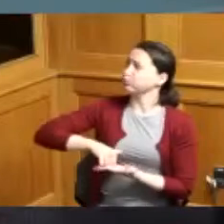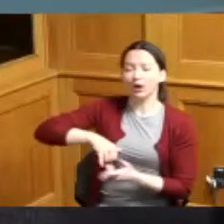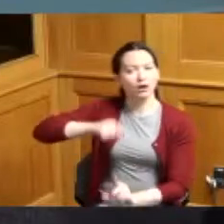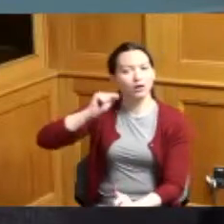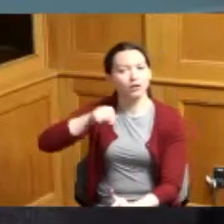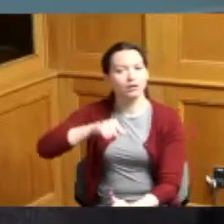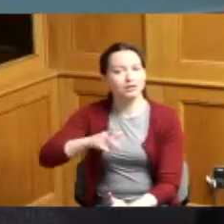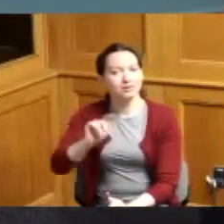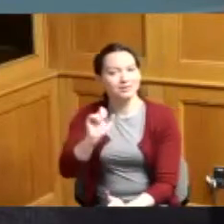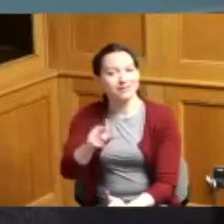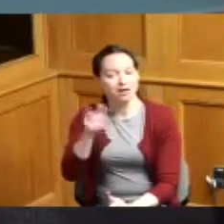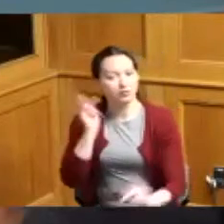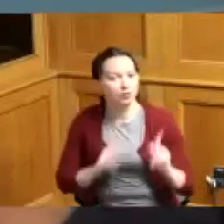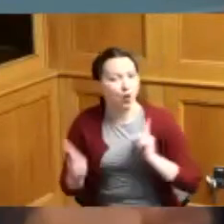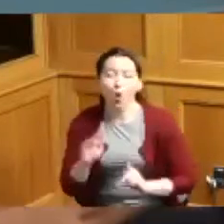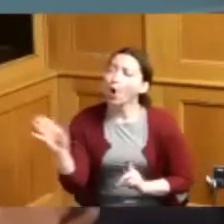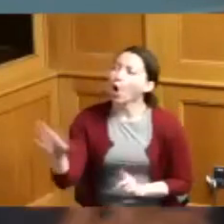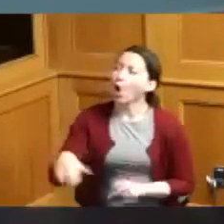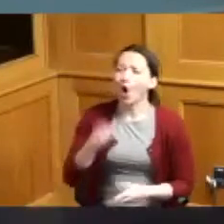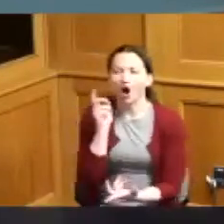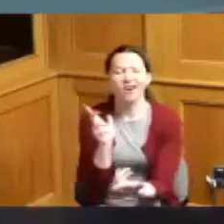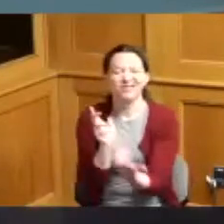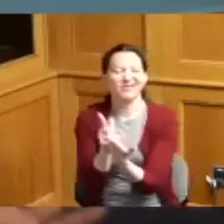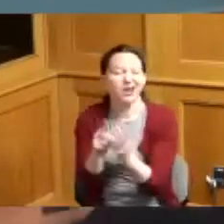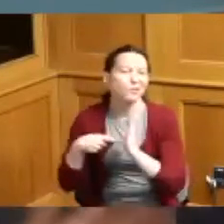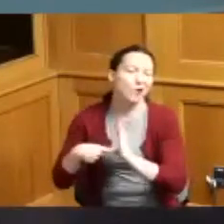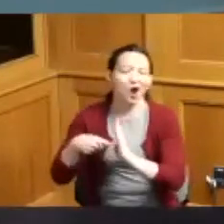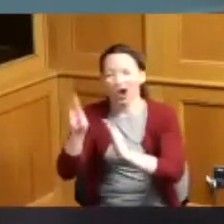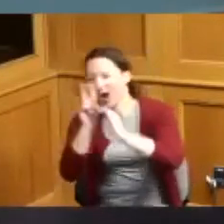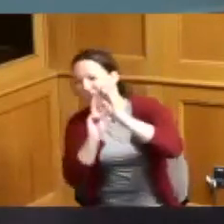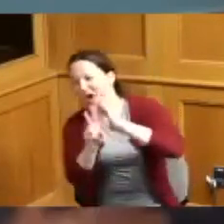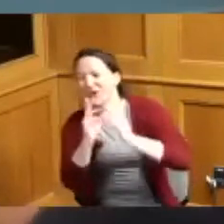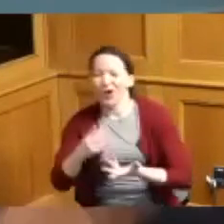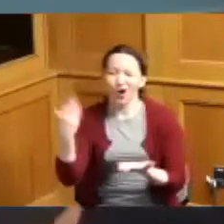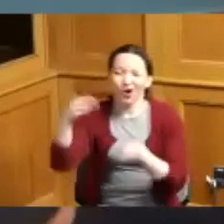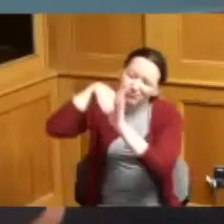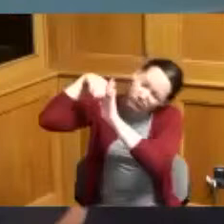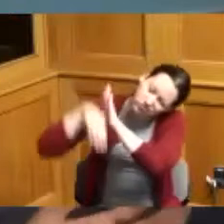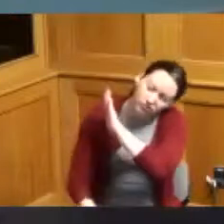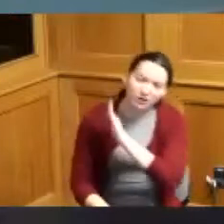to the taxpayers you say oh it don't fit the model we just gonna go bankrupt but then over here we're